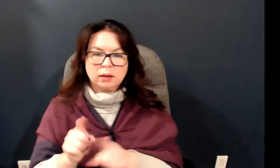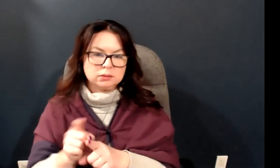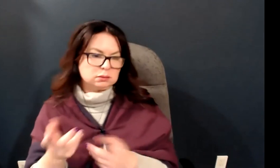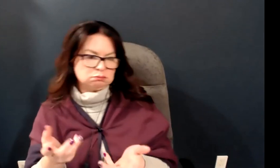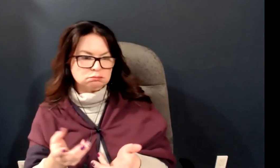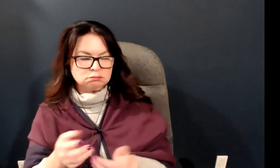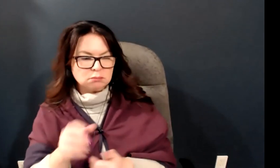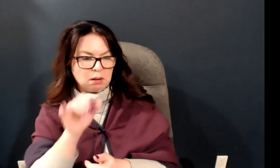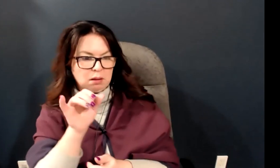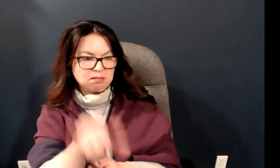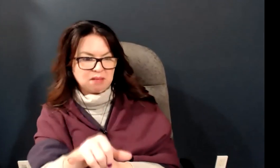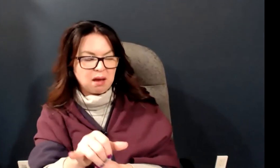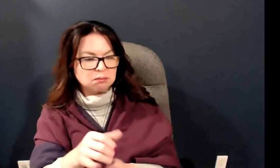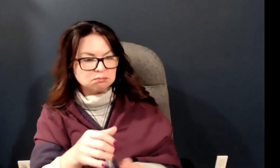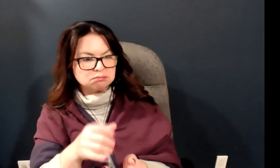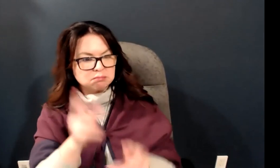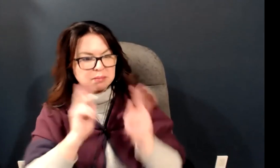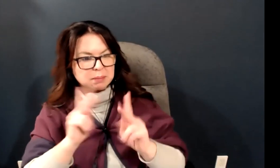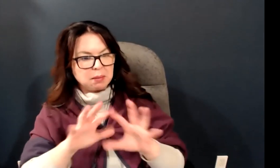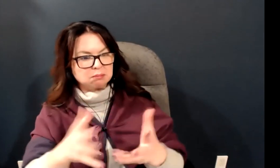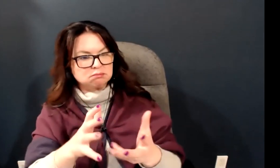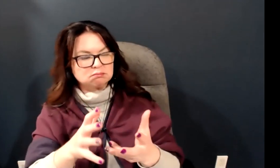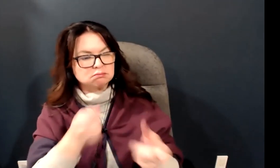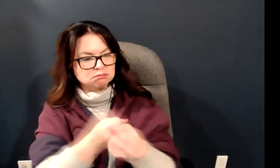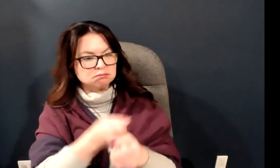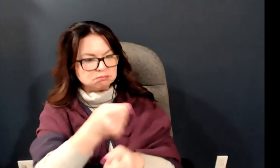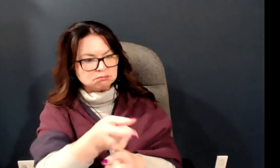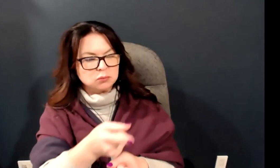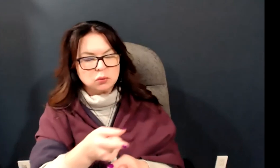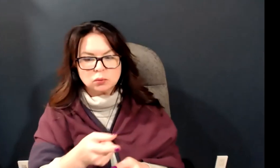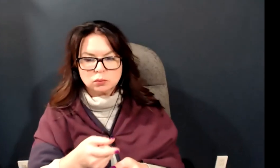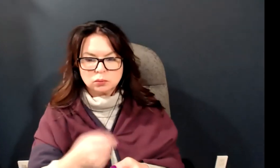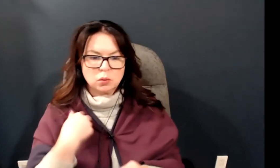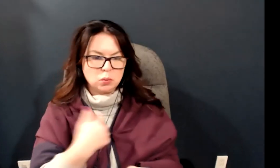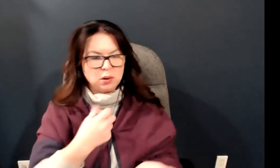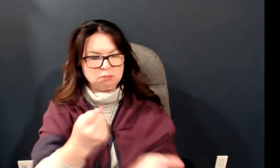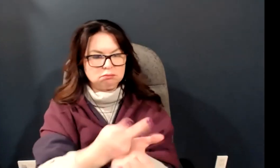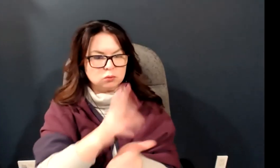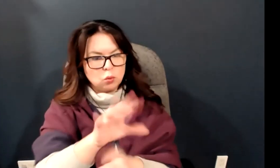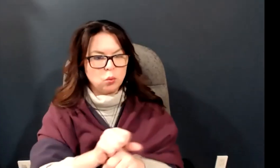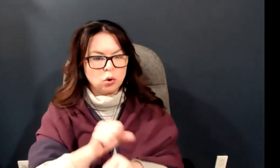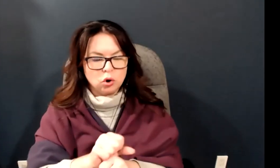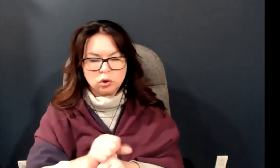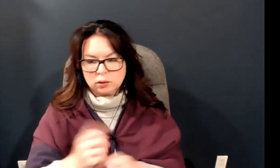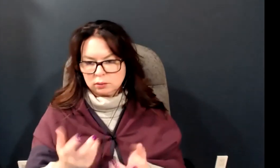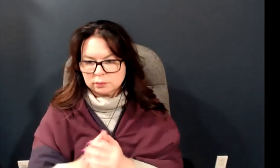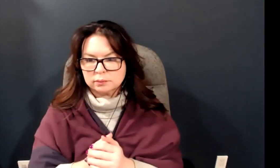Thank you, it's been good work, it's been good work I have know that.